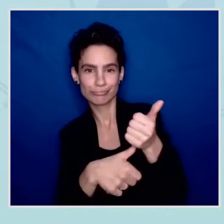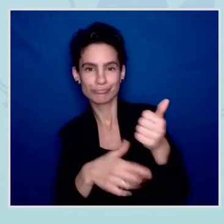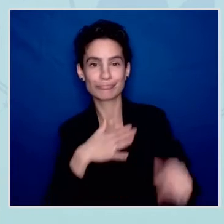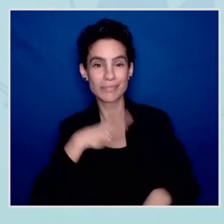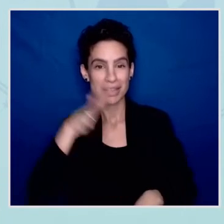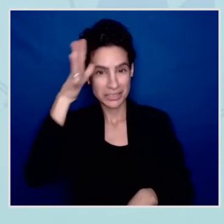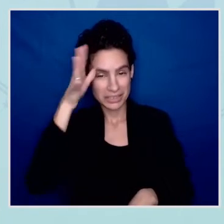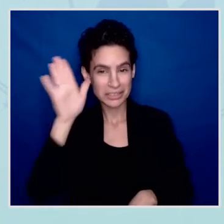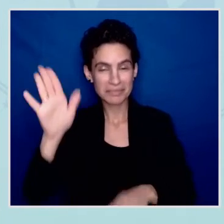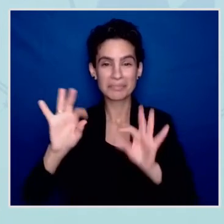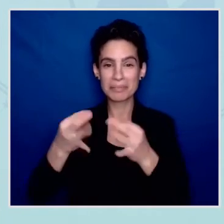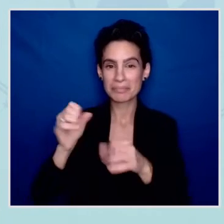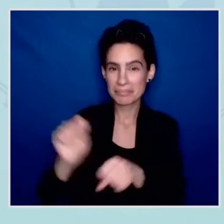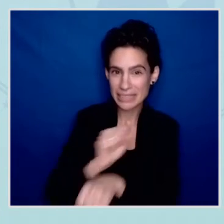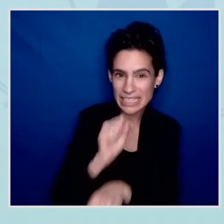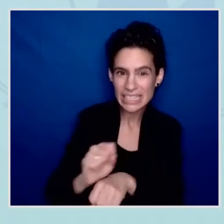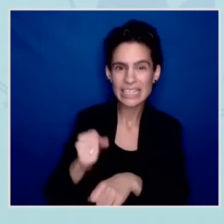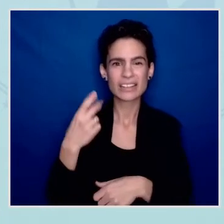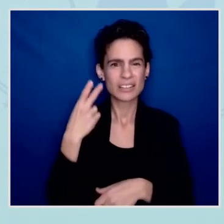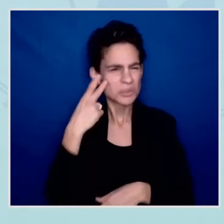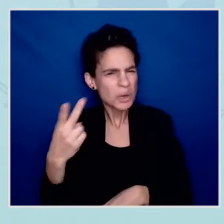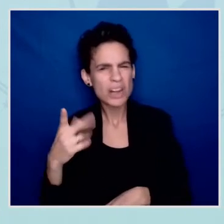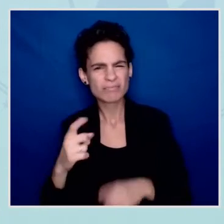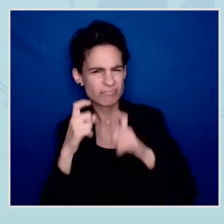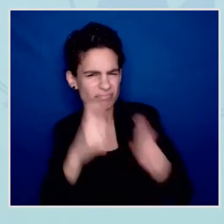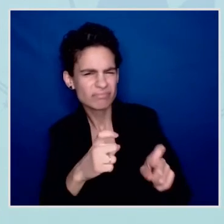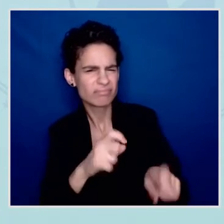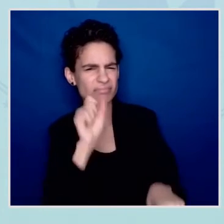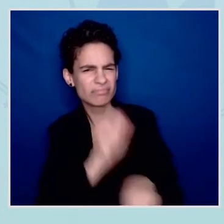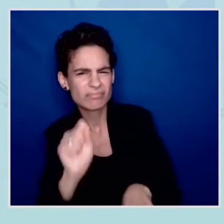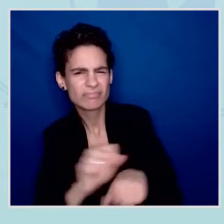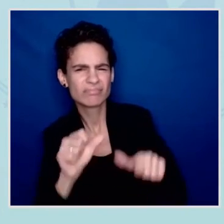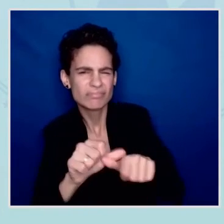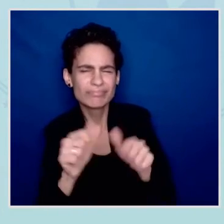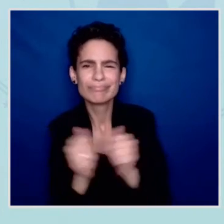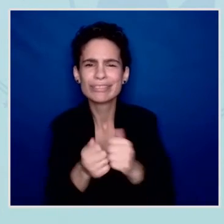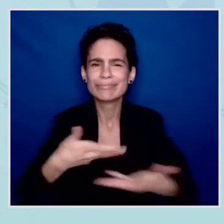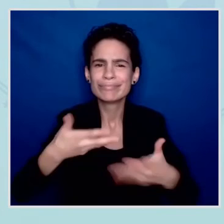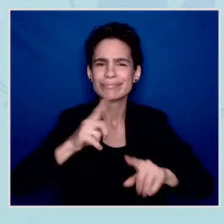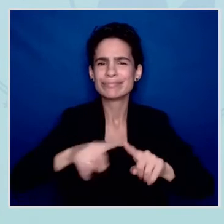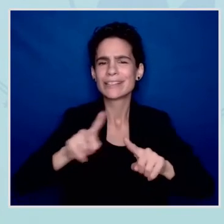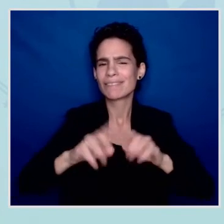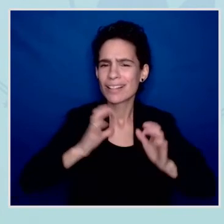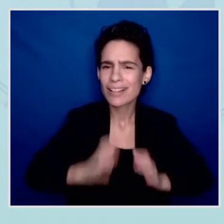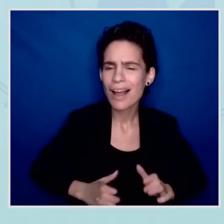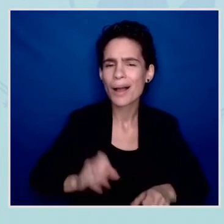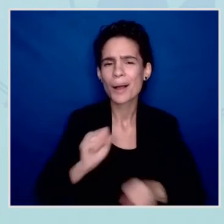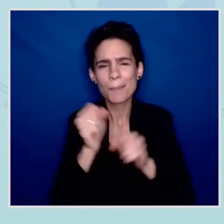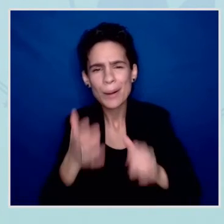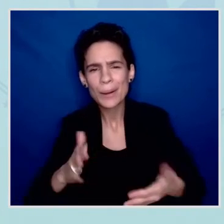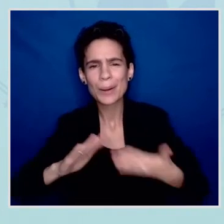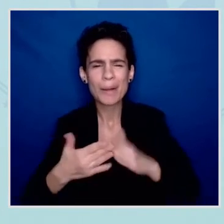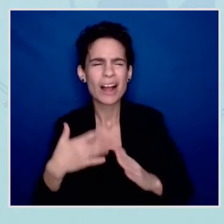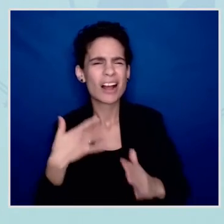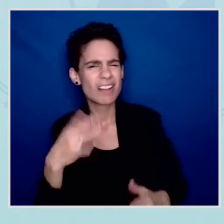EARLY CHILDHOOD MEMORIES OF TAGGING ALONG WITH THEM TO THE HOSPITAL TO CHECK ON THE ANIMALS UNDER HIS CARE. AS I